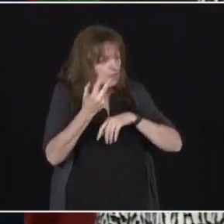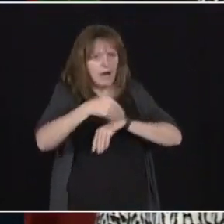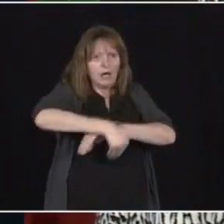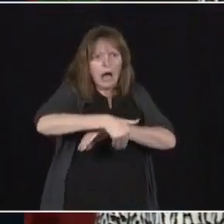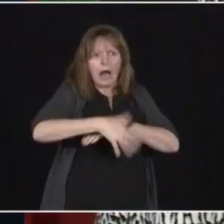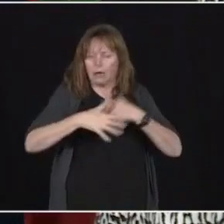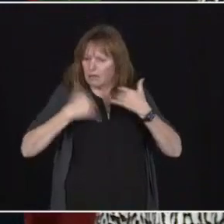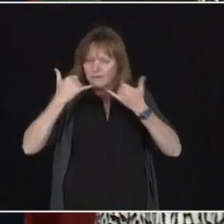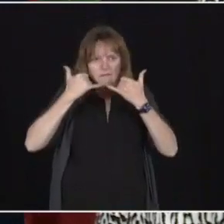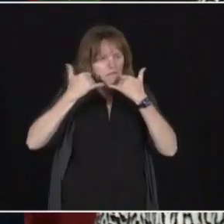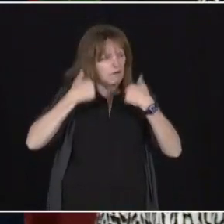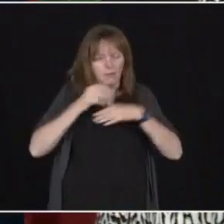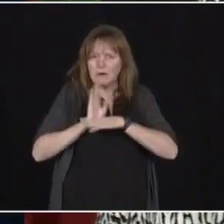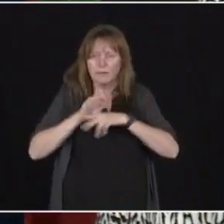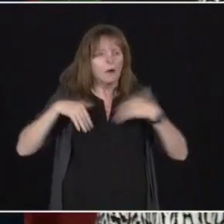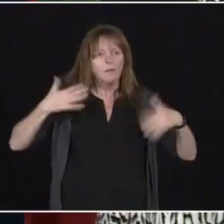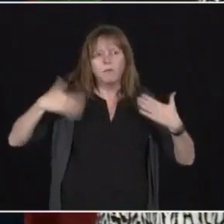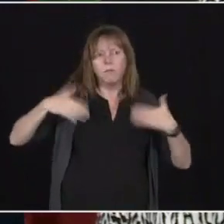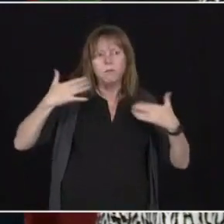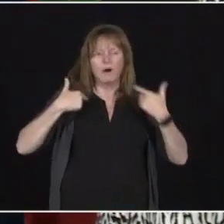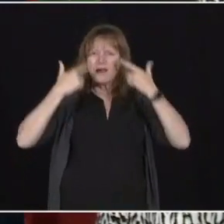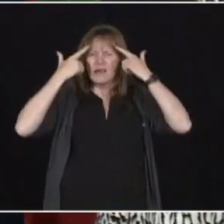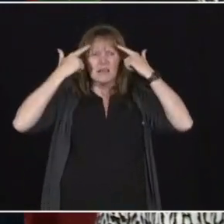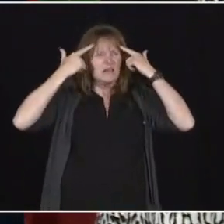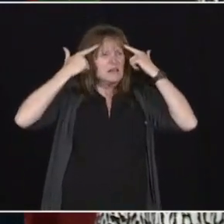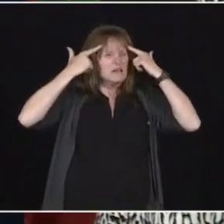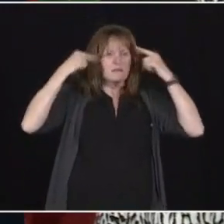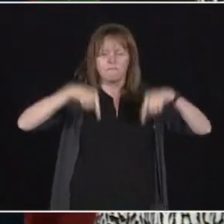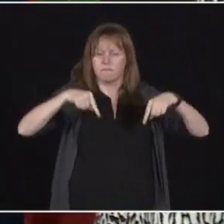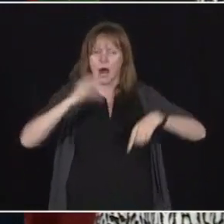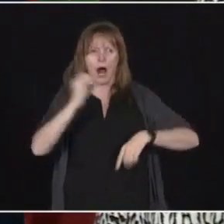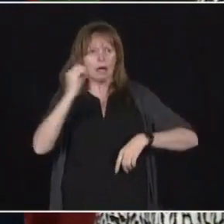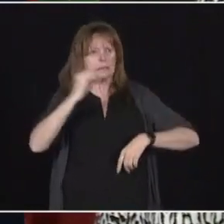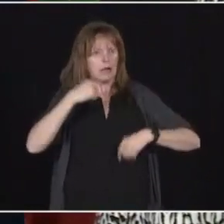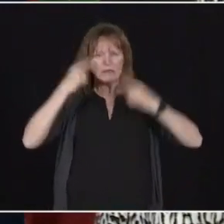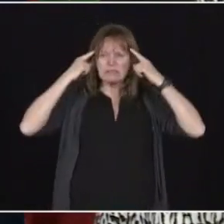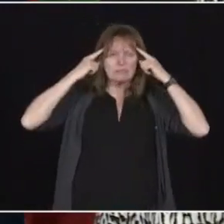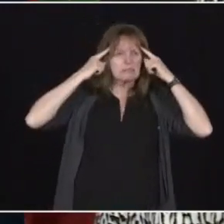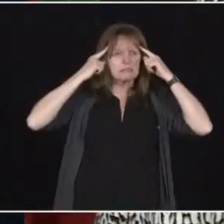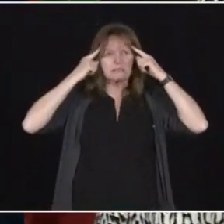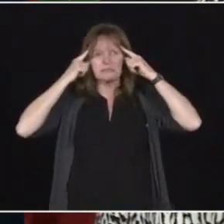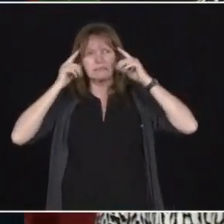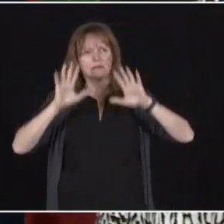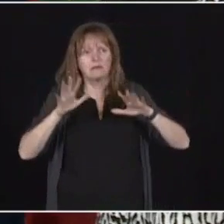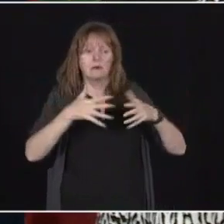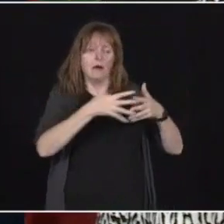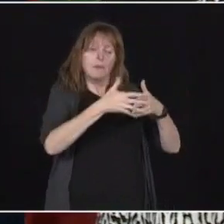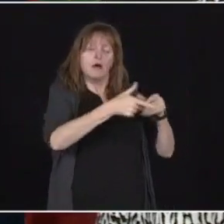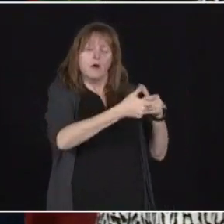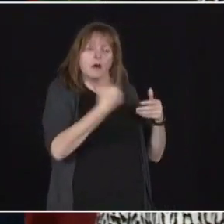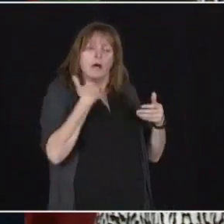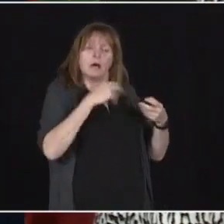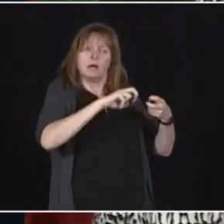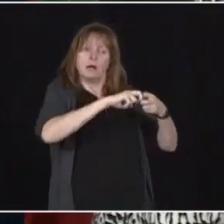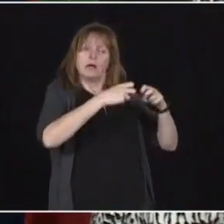the phone until 11 or 12 at night, going 100 miles an hour and I am worried about Ontario. That is what I'm concerned about.